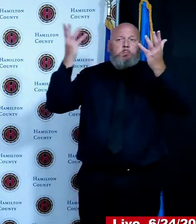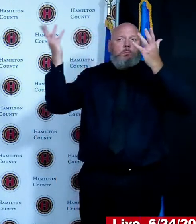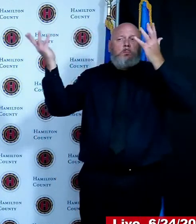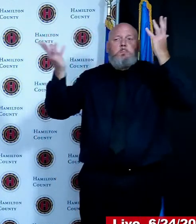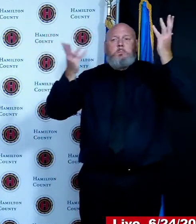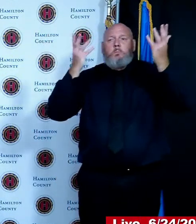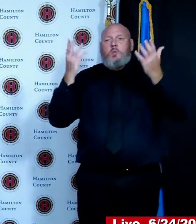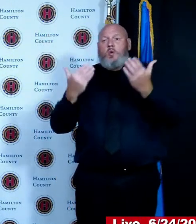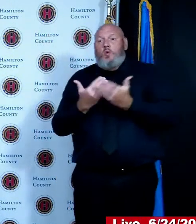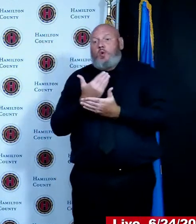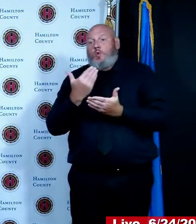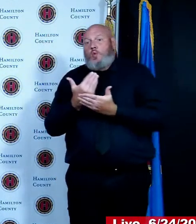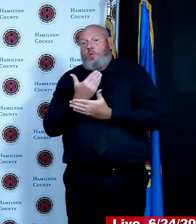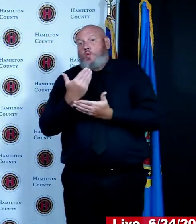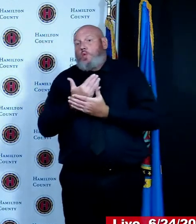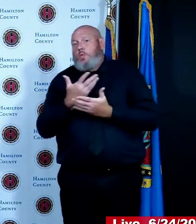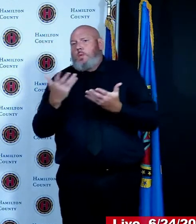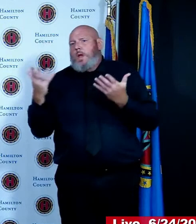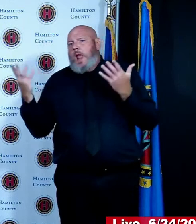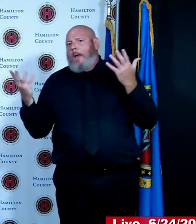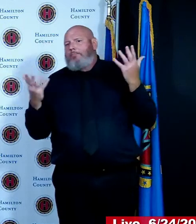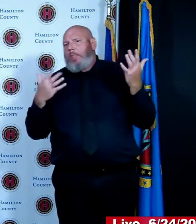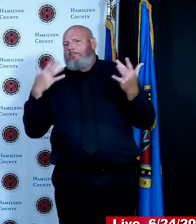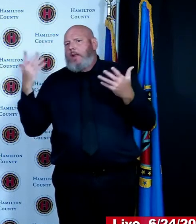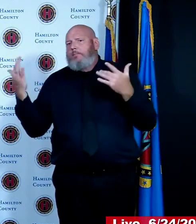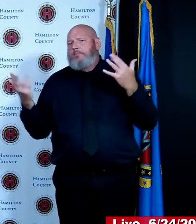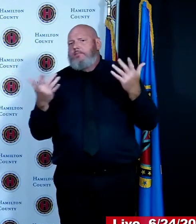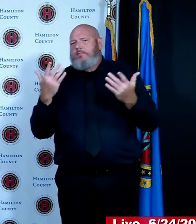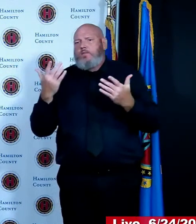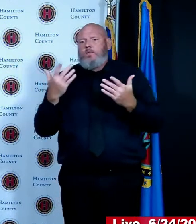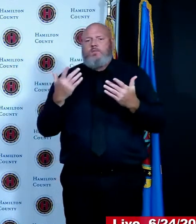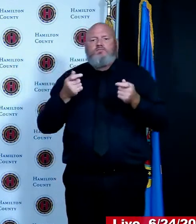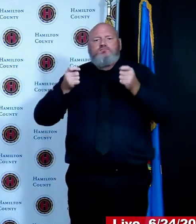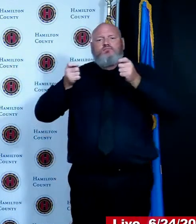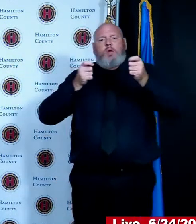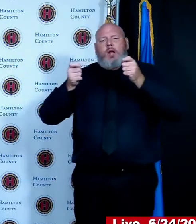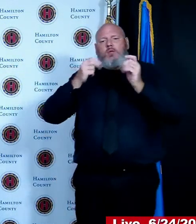address this and if so or if not why not and walk me through your thinking if